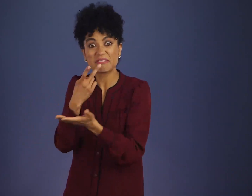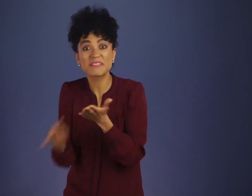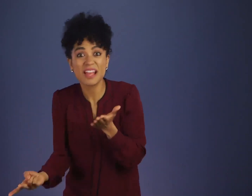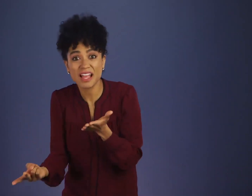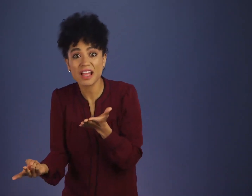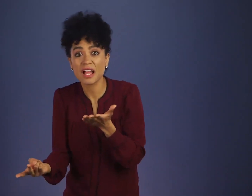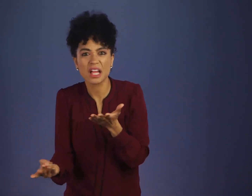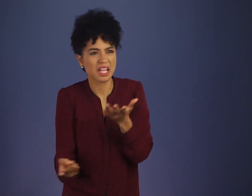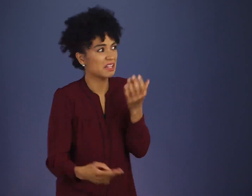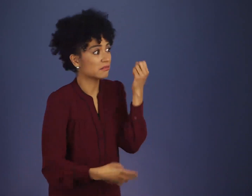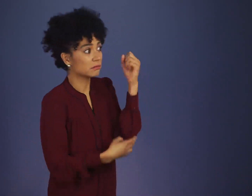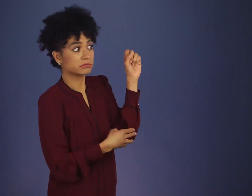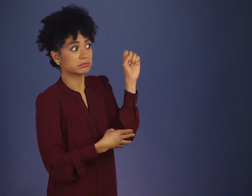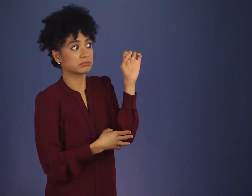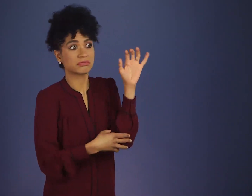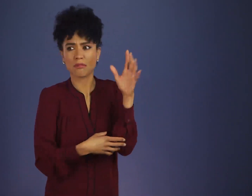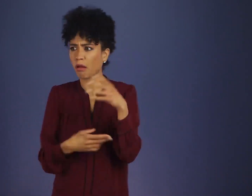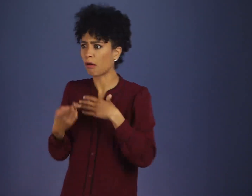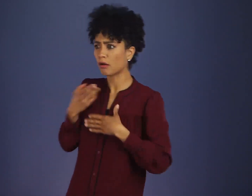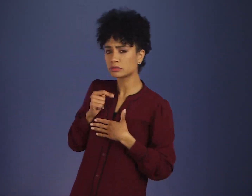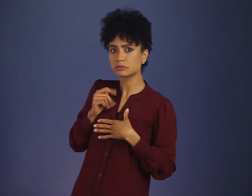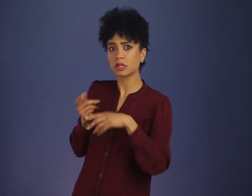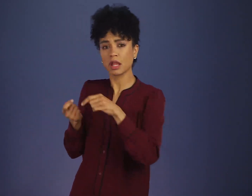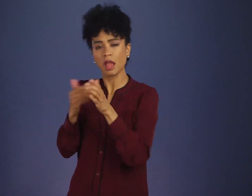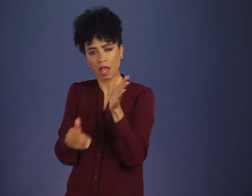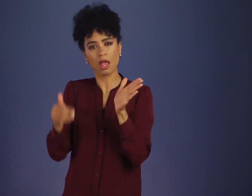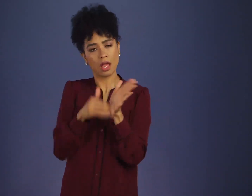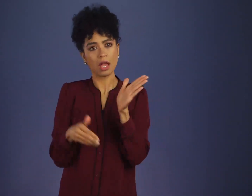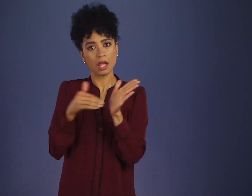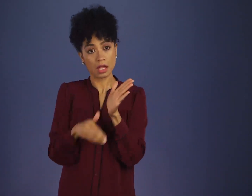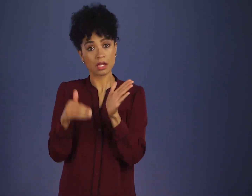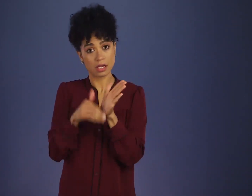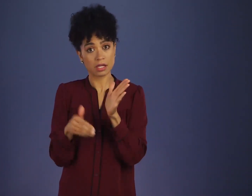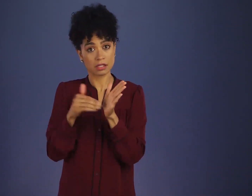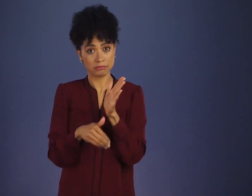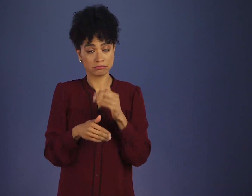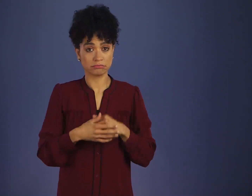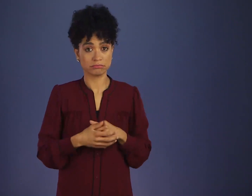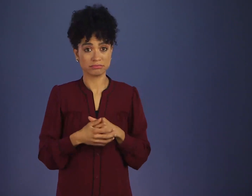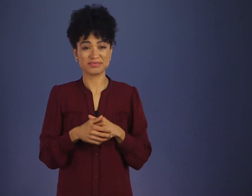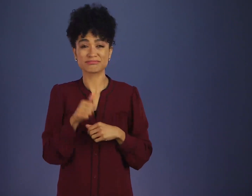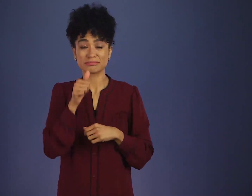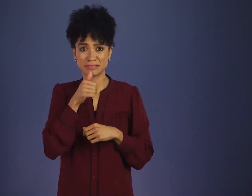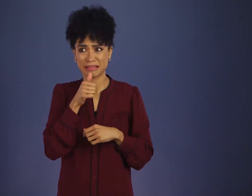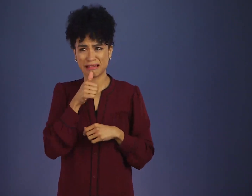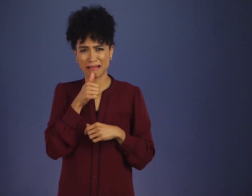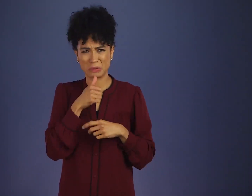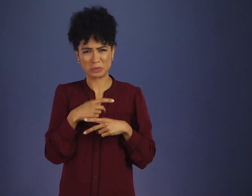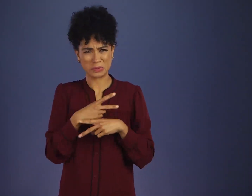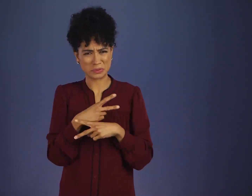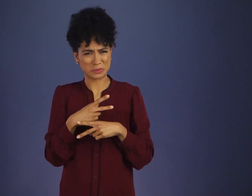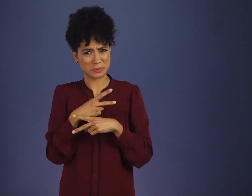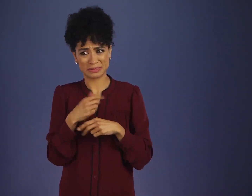As we redouble our efforts at control, and continue to fail, our suffering becomes acute and constant.